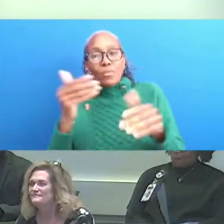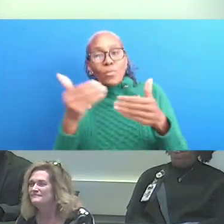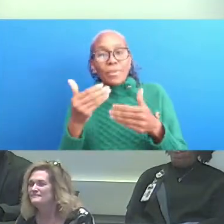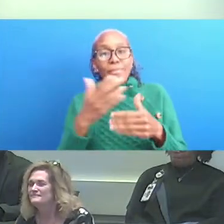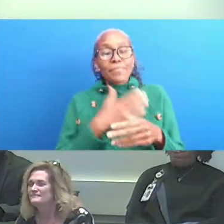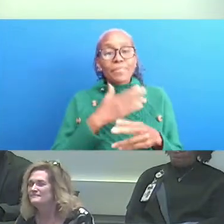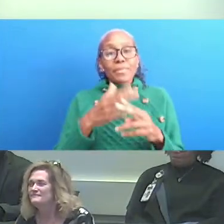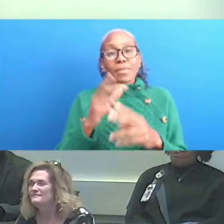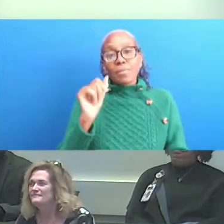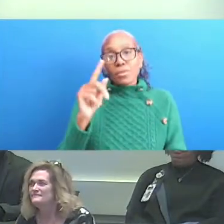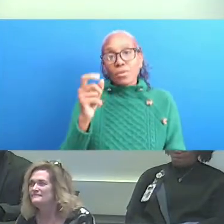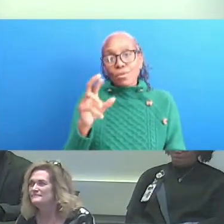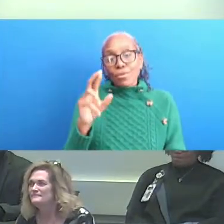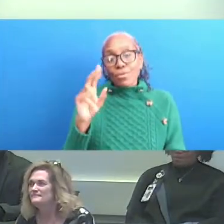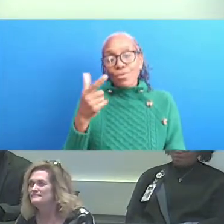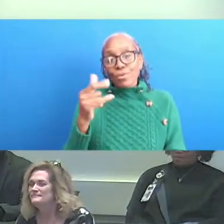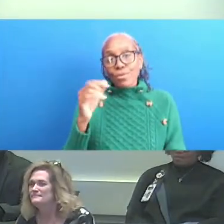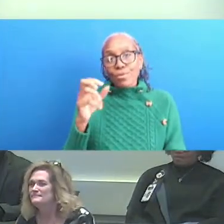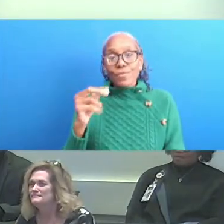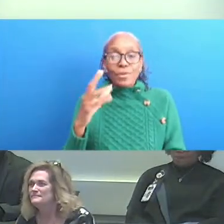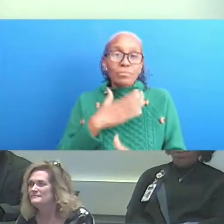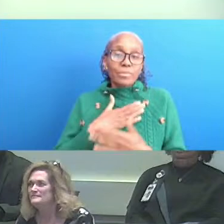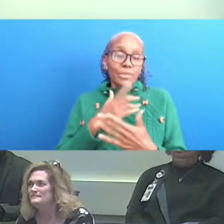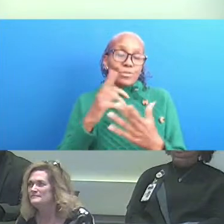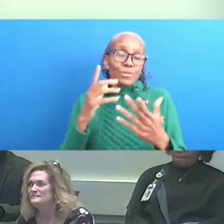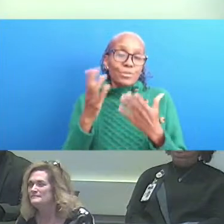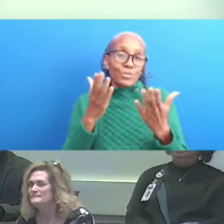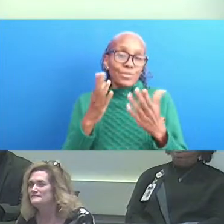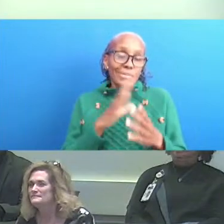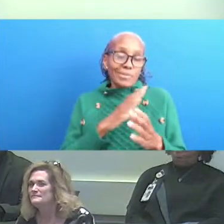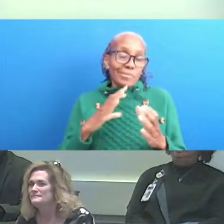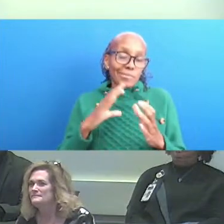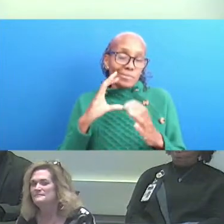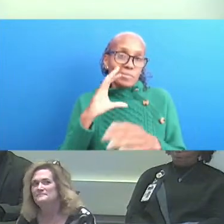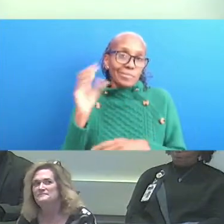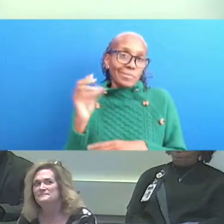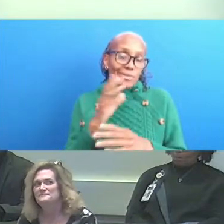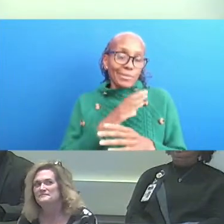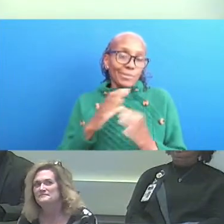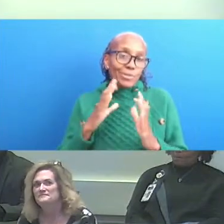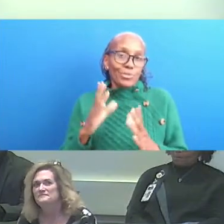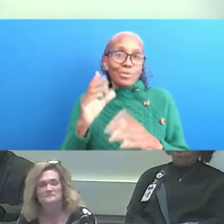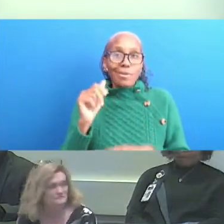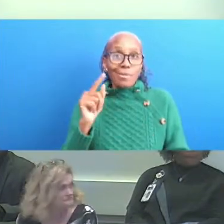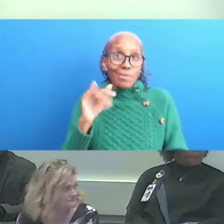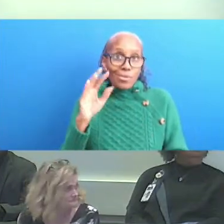THEIR REPRESENTATIVE. GOOD AFTERNOON AND WELCOME.